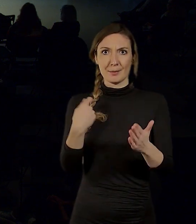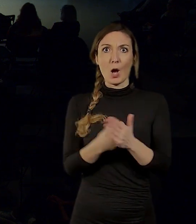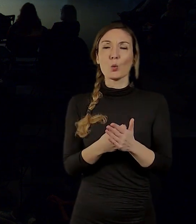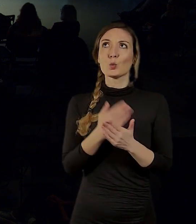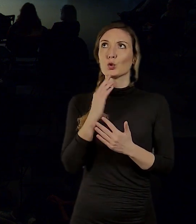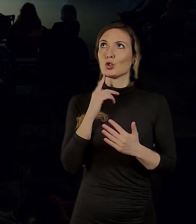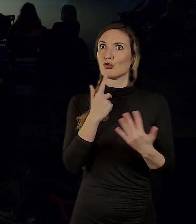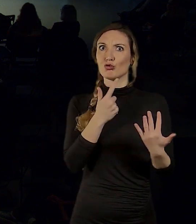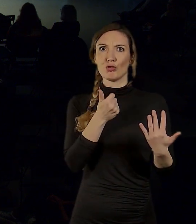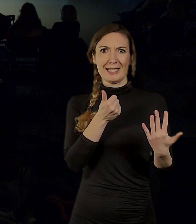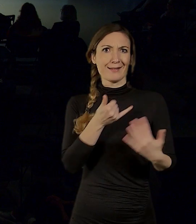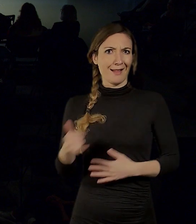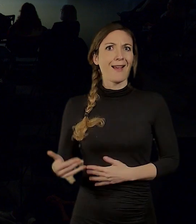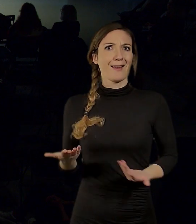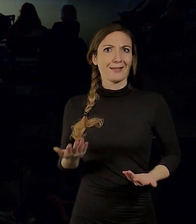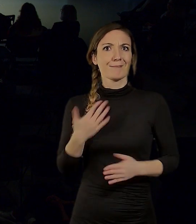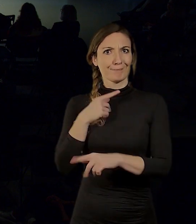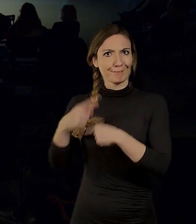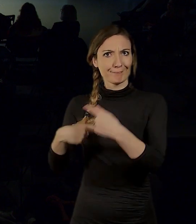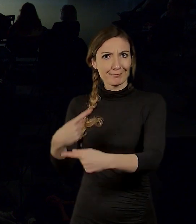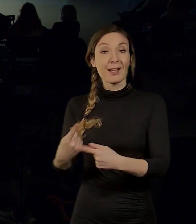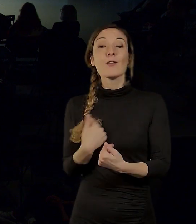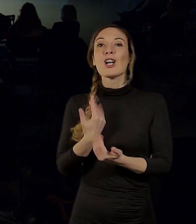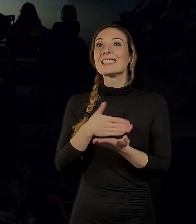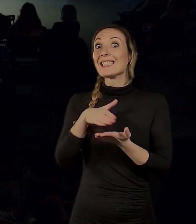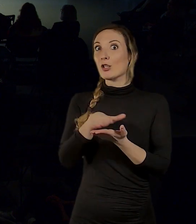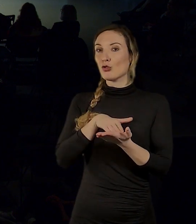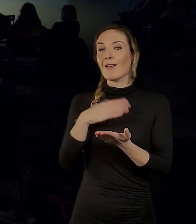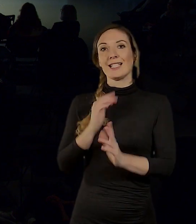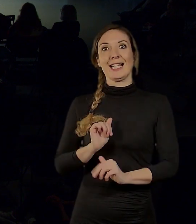We have the Expo pavilion in Milan, Waltrovka in Prague, which was such a direct